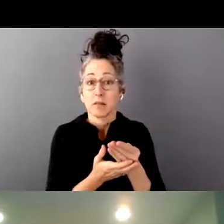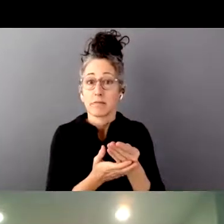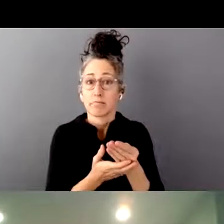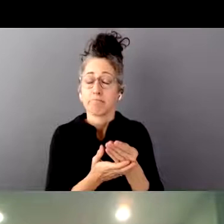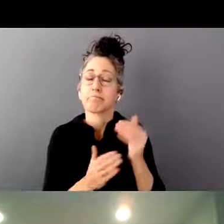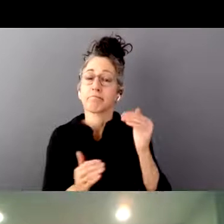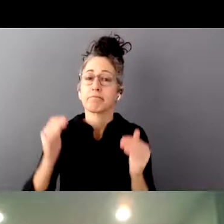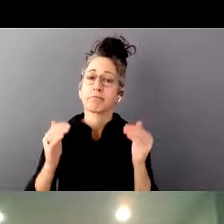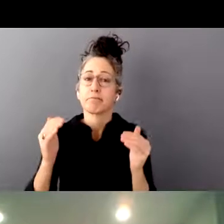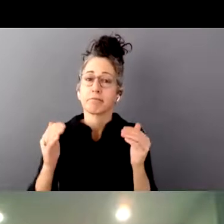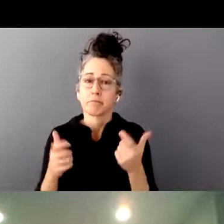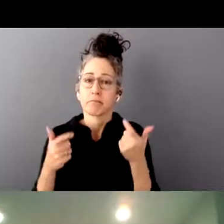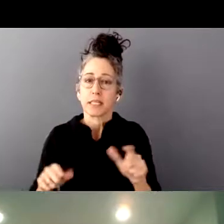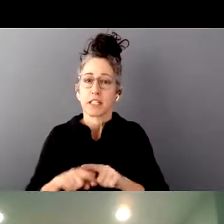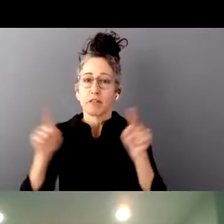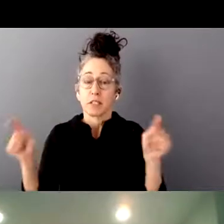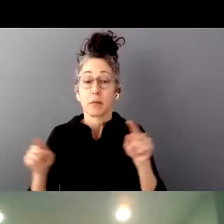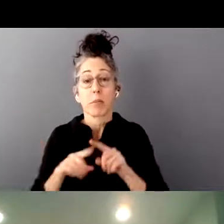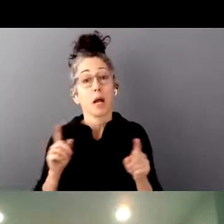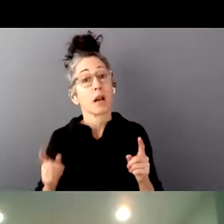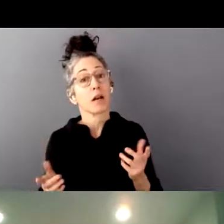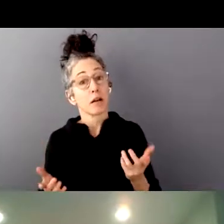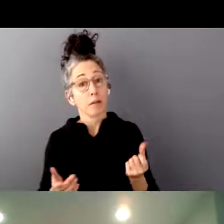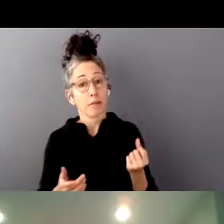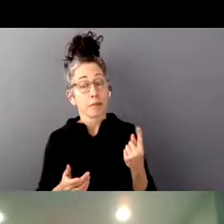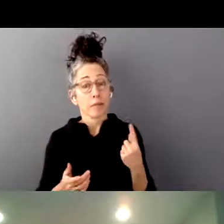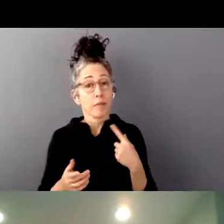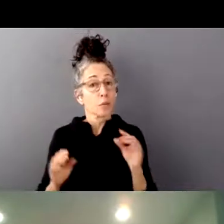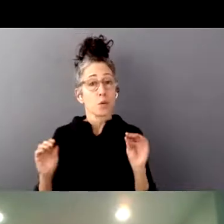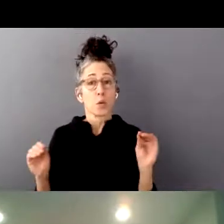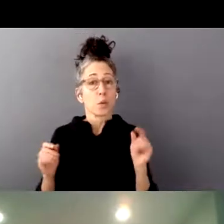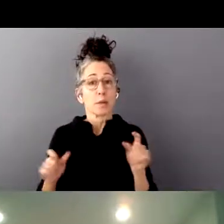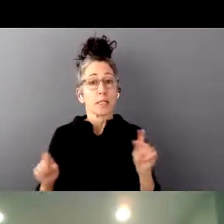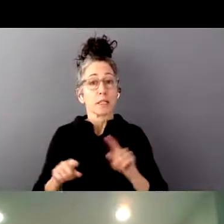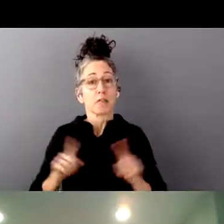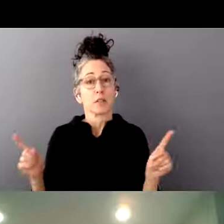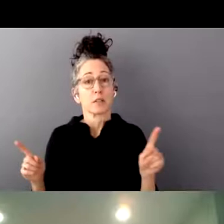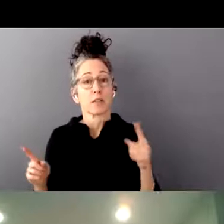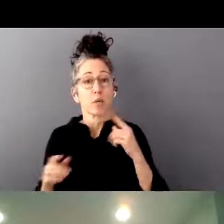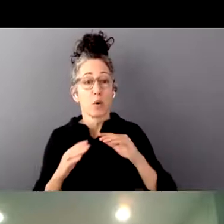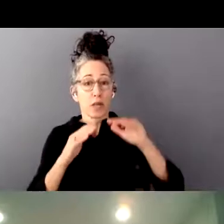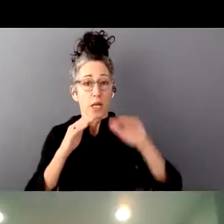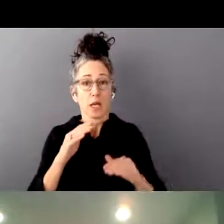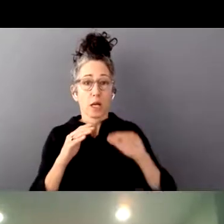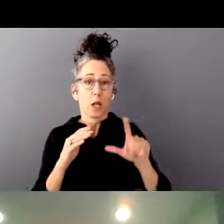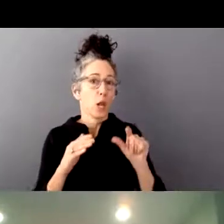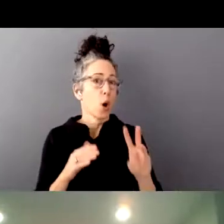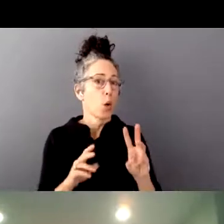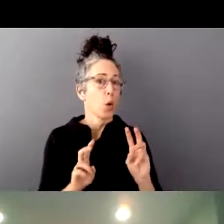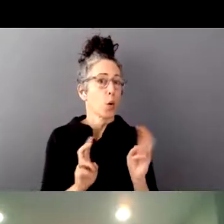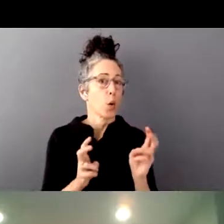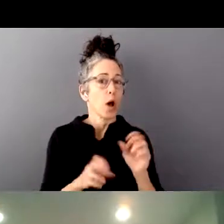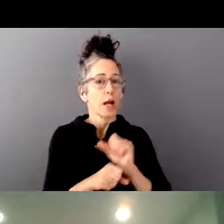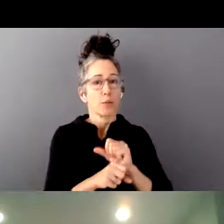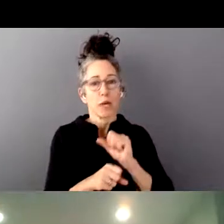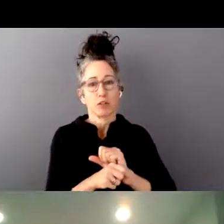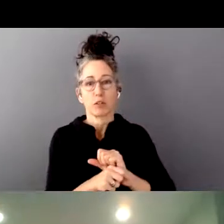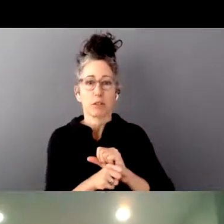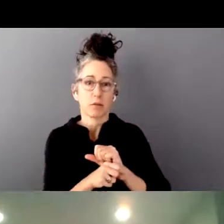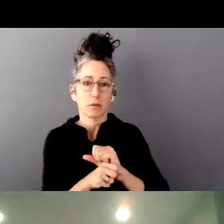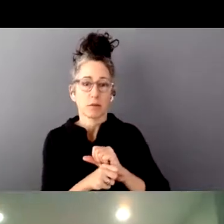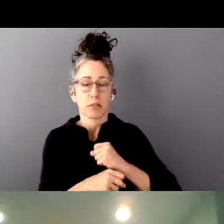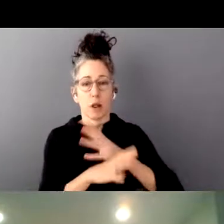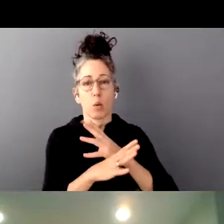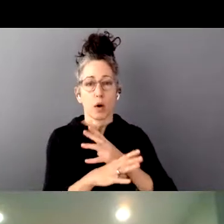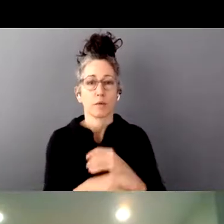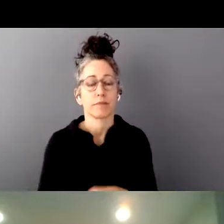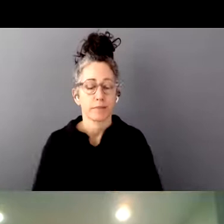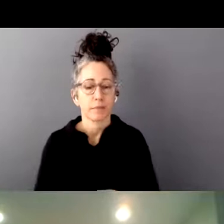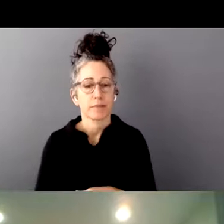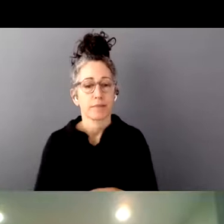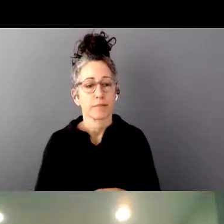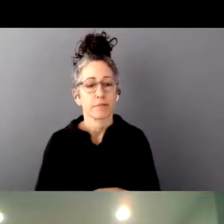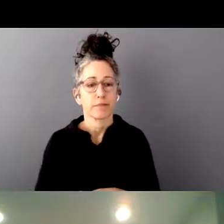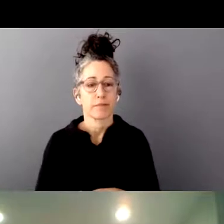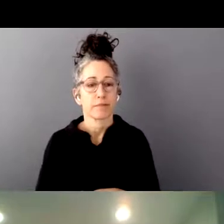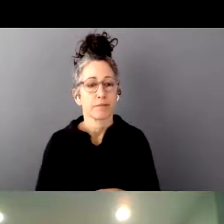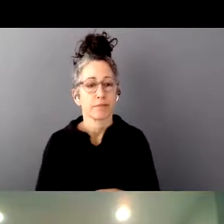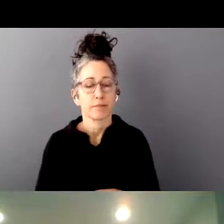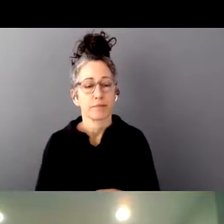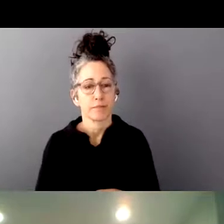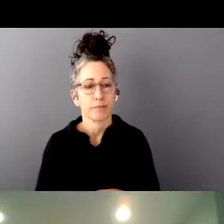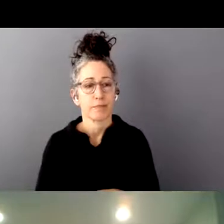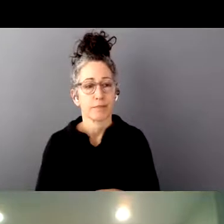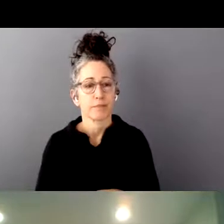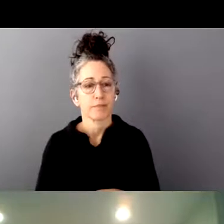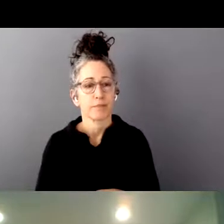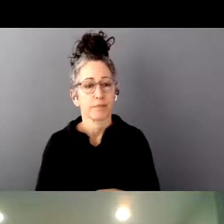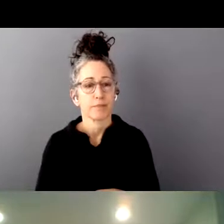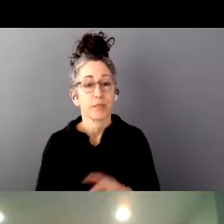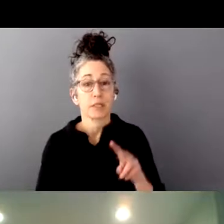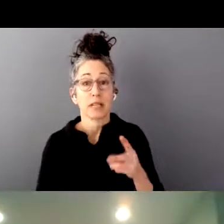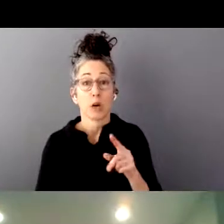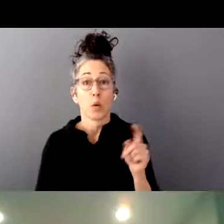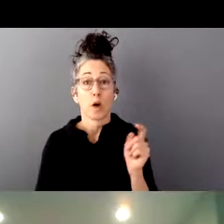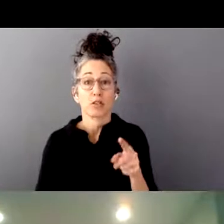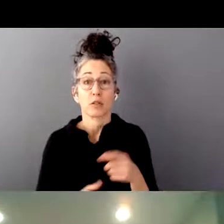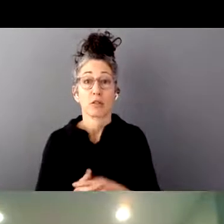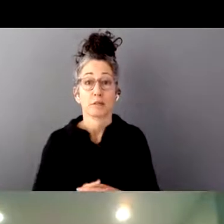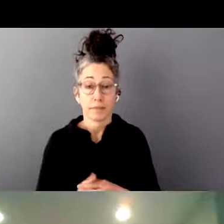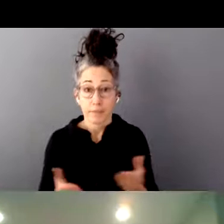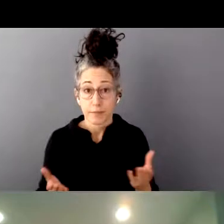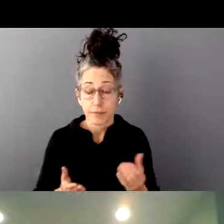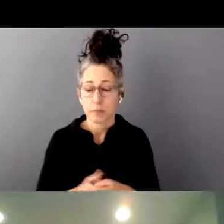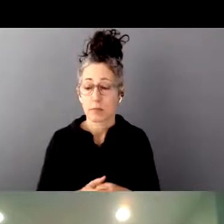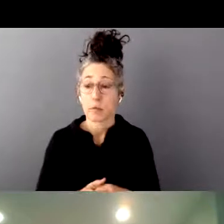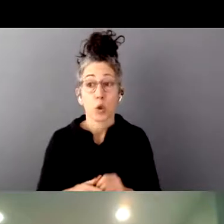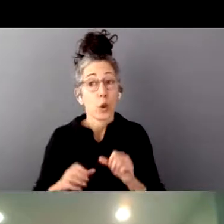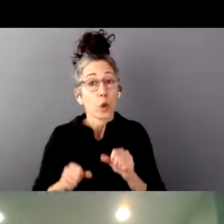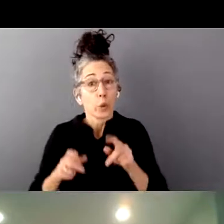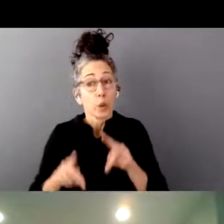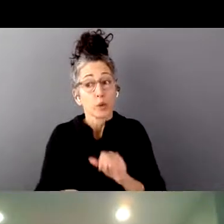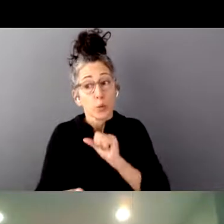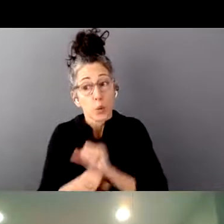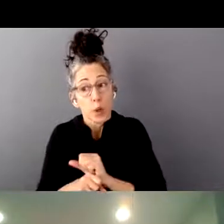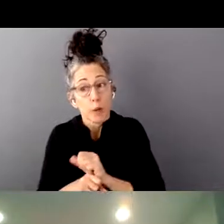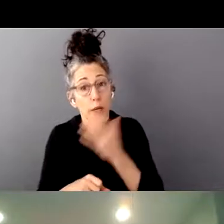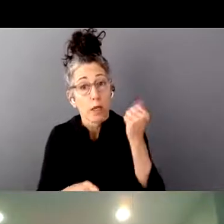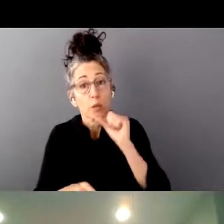statistically significant, however there were no significant differences in most of the low occupation telework occupation groups. The second question asks whether a person was unable to work because their employer closed or lost business due to COVID-19. So, this question